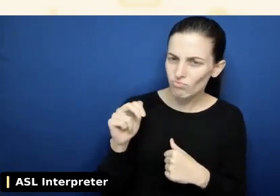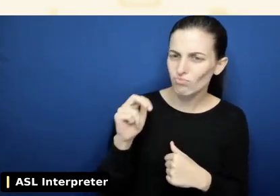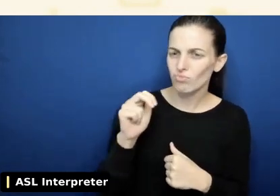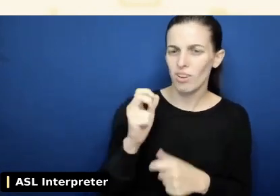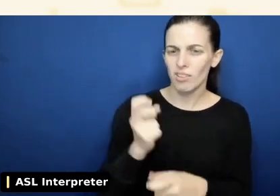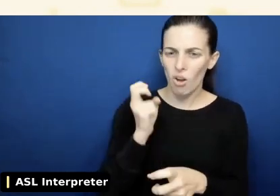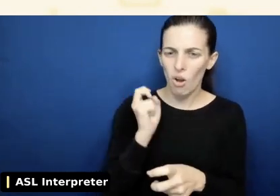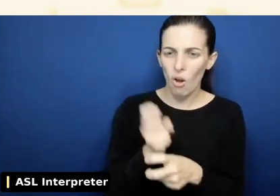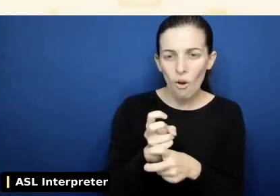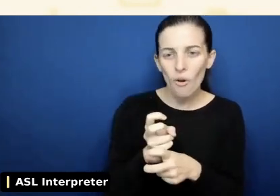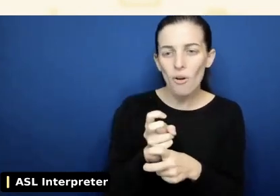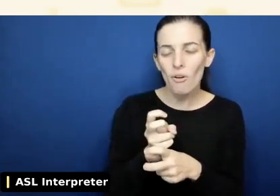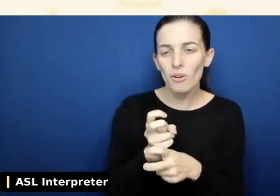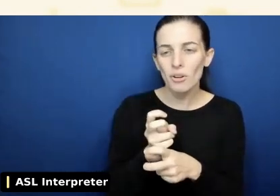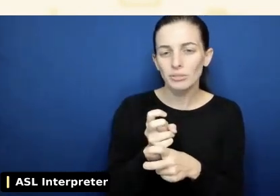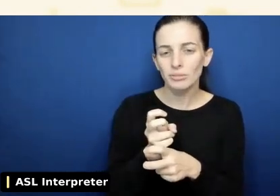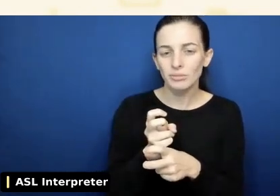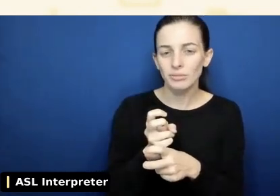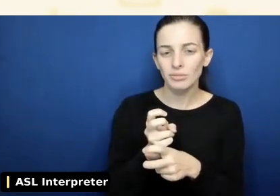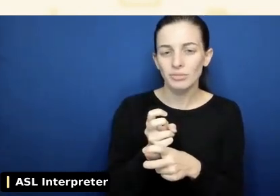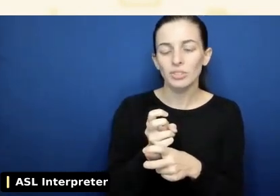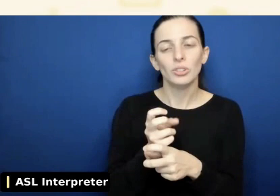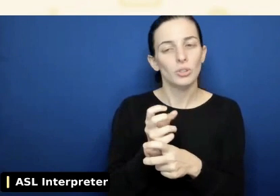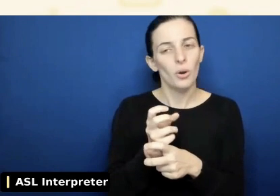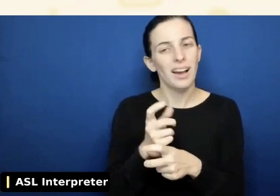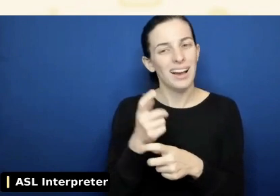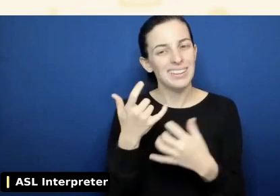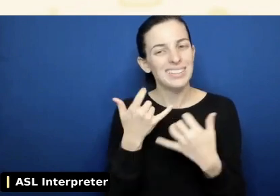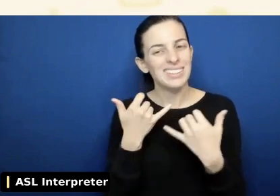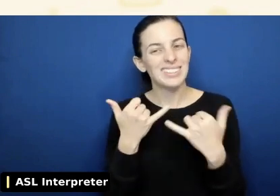and I need to take a break every 50 meters,